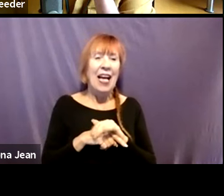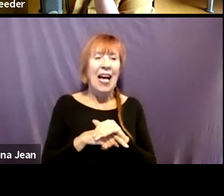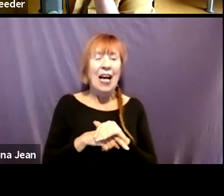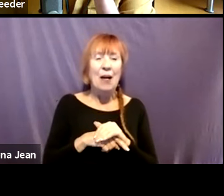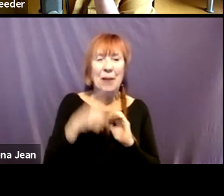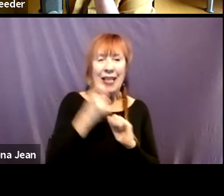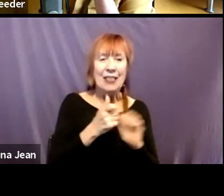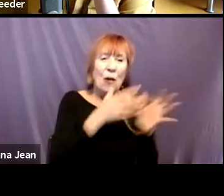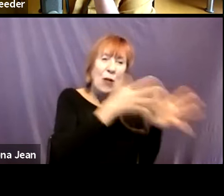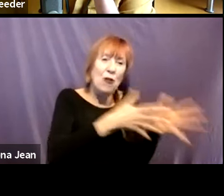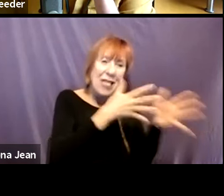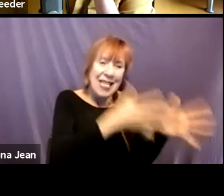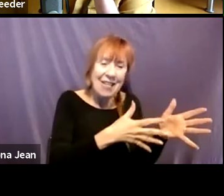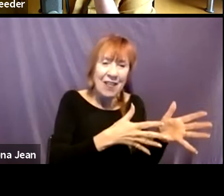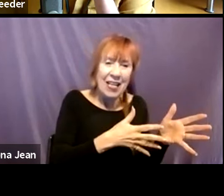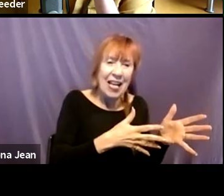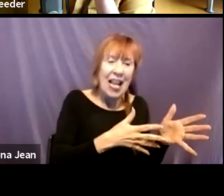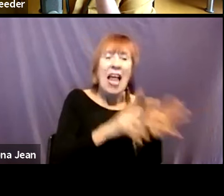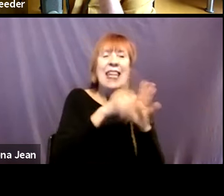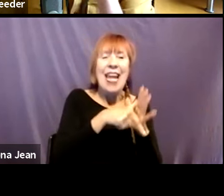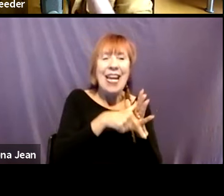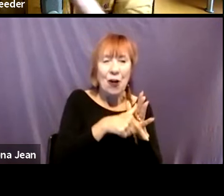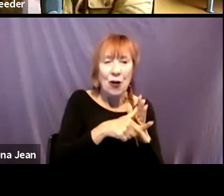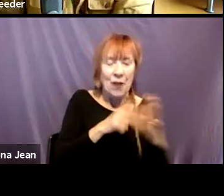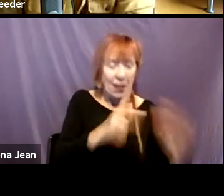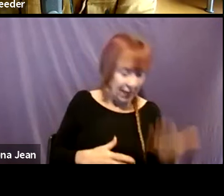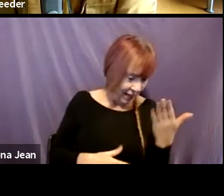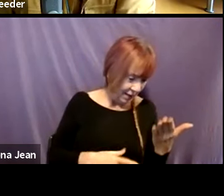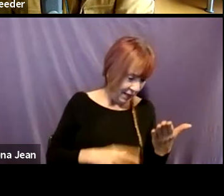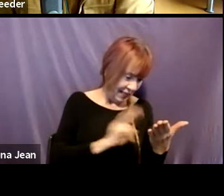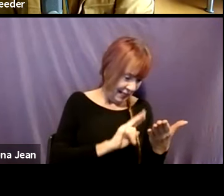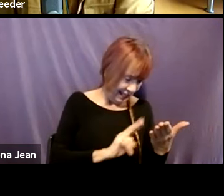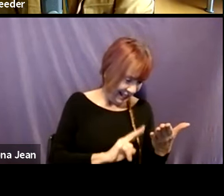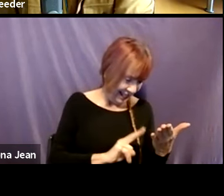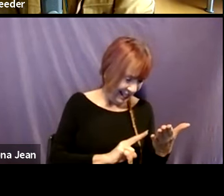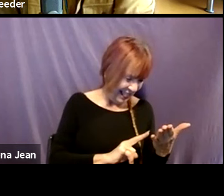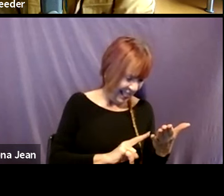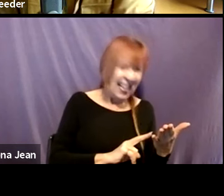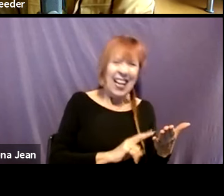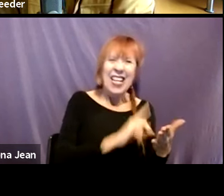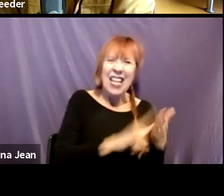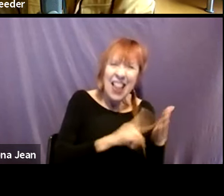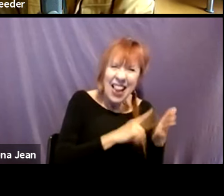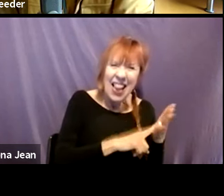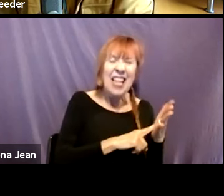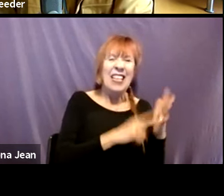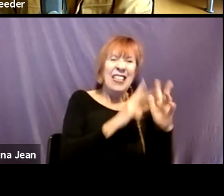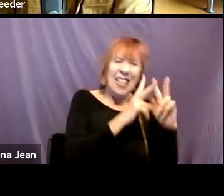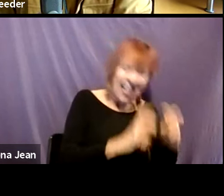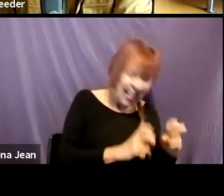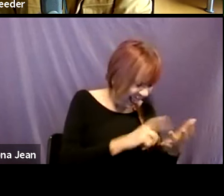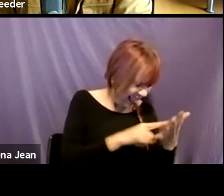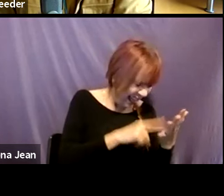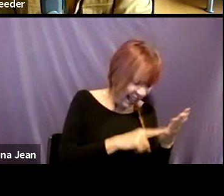So I actually don't think leave-behinds are a good idea, and I think you have to rely on your story to hook them, and your characters.